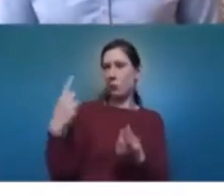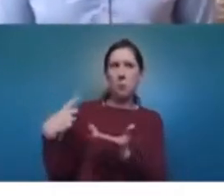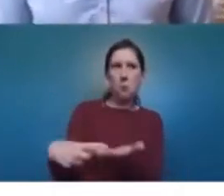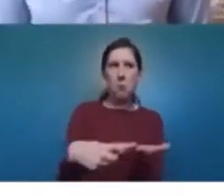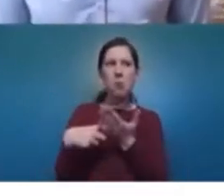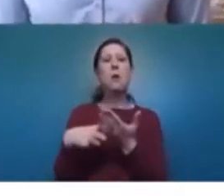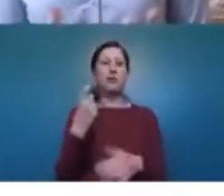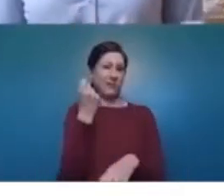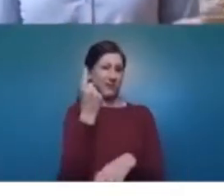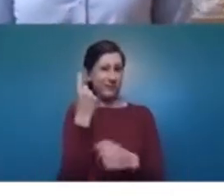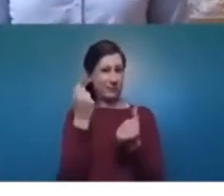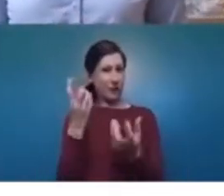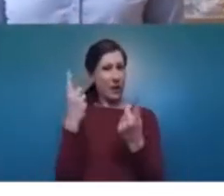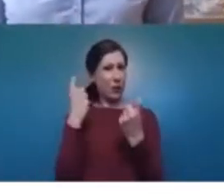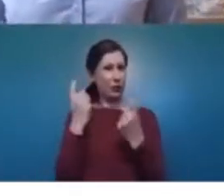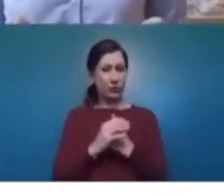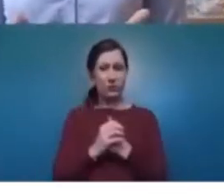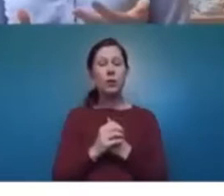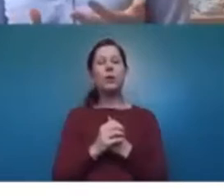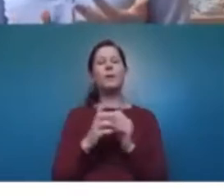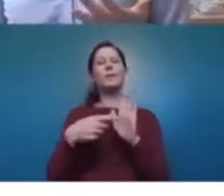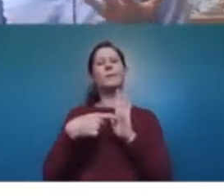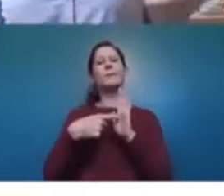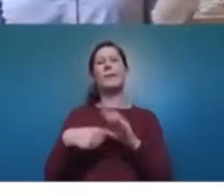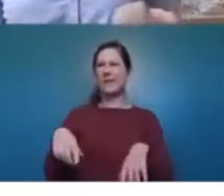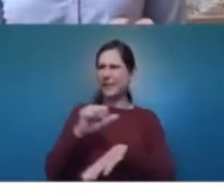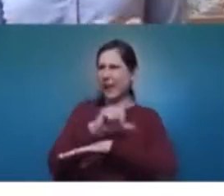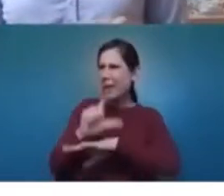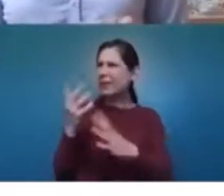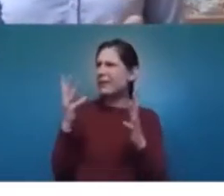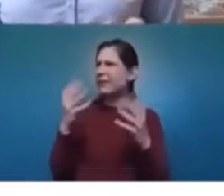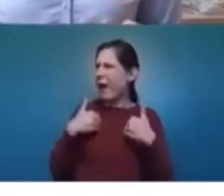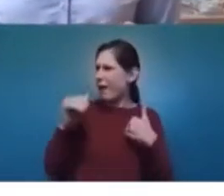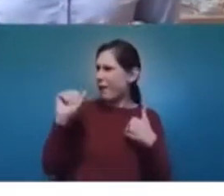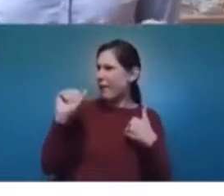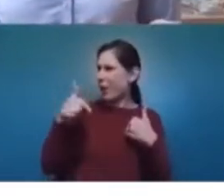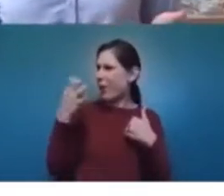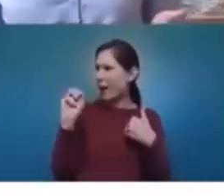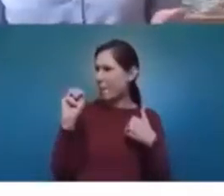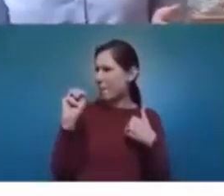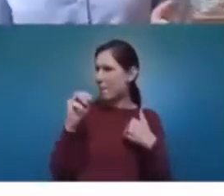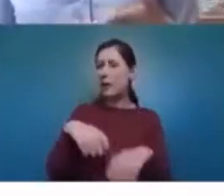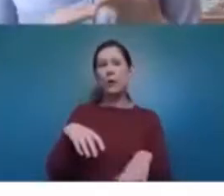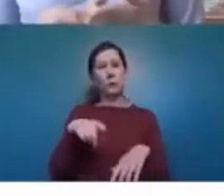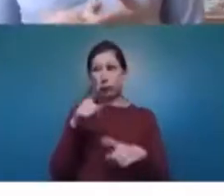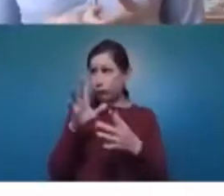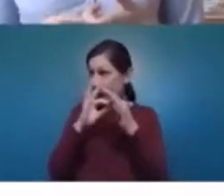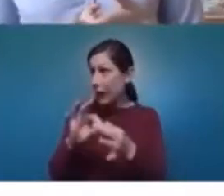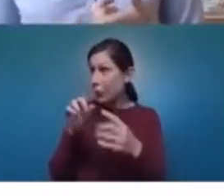understandably a lot of questions. Things like, doesn't St. Louis already have an Aquarium? Or are you related to